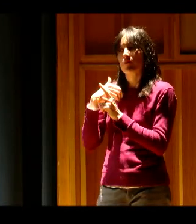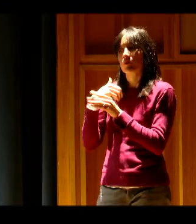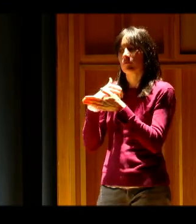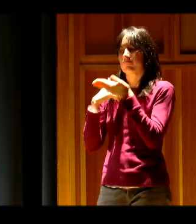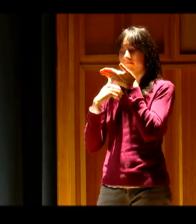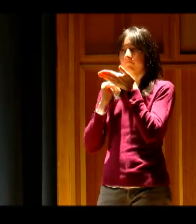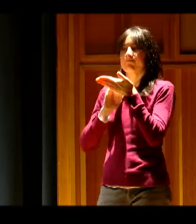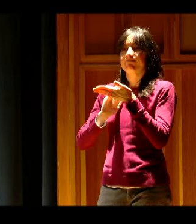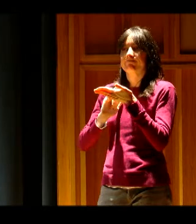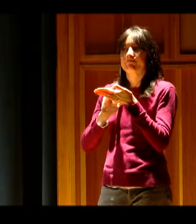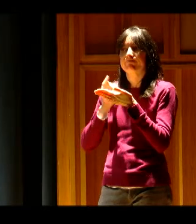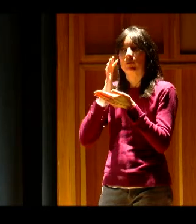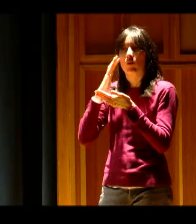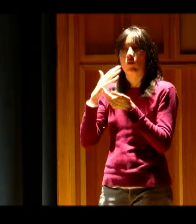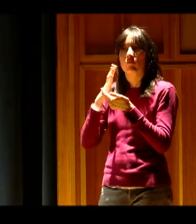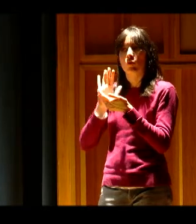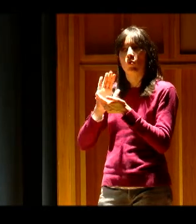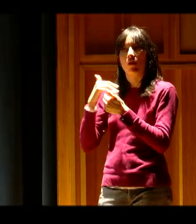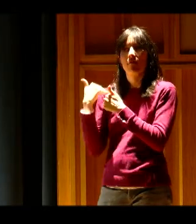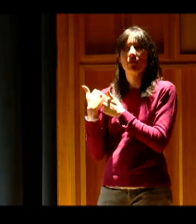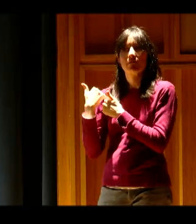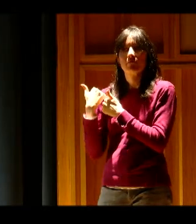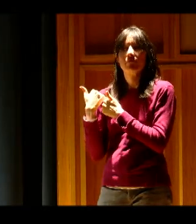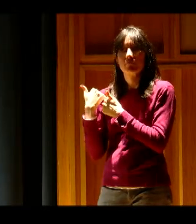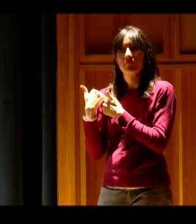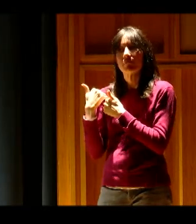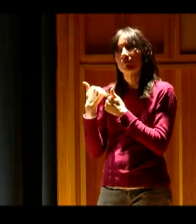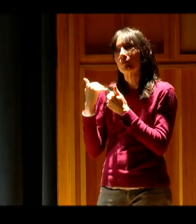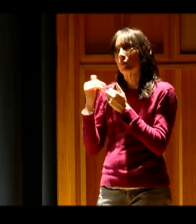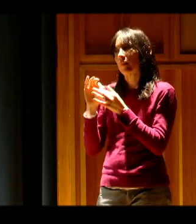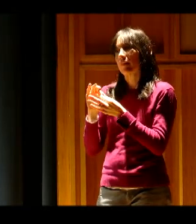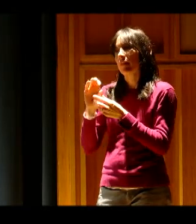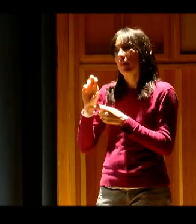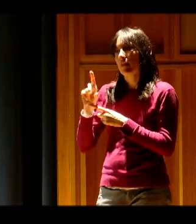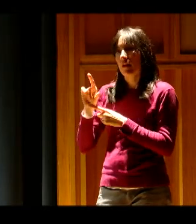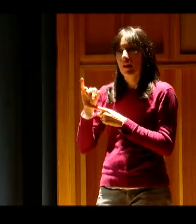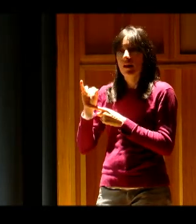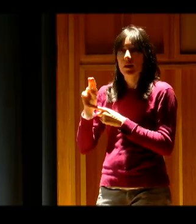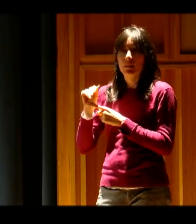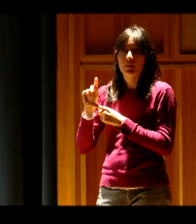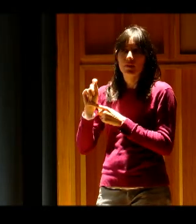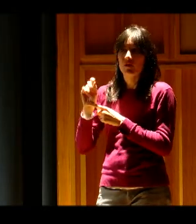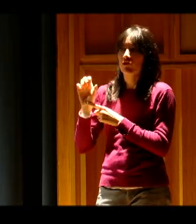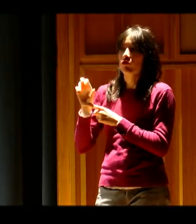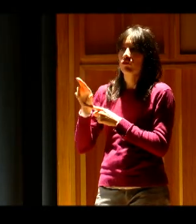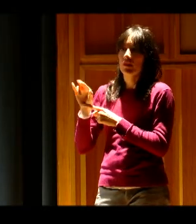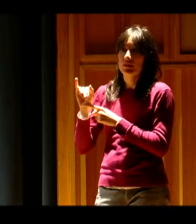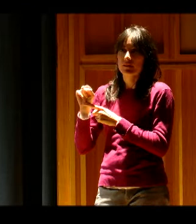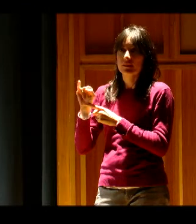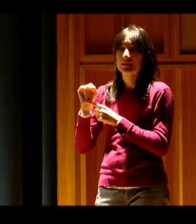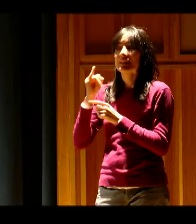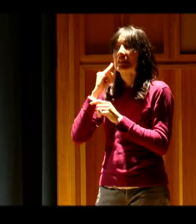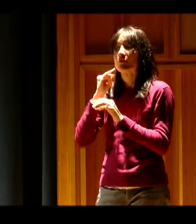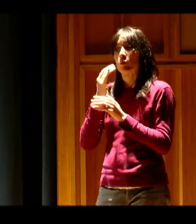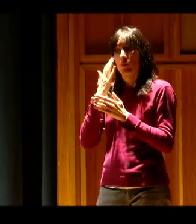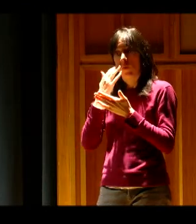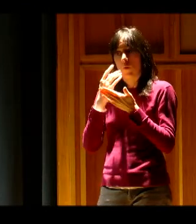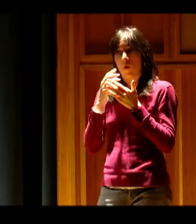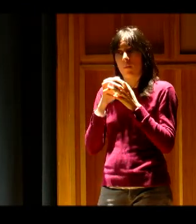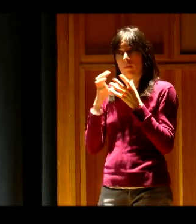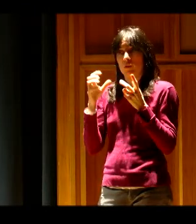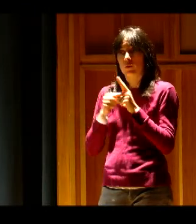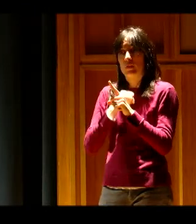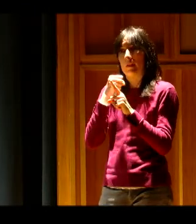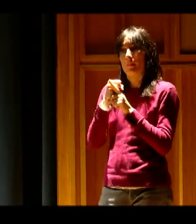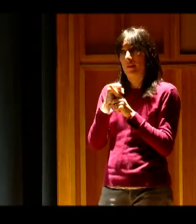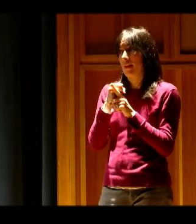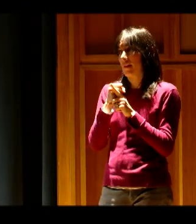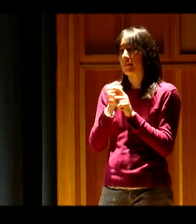in the in the context of the climate crisis. If we know what our impacts are, not only are we able to track them against targets,